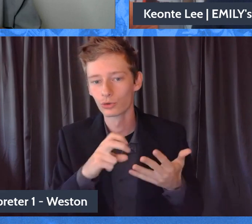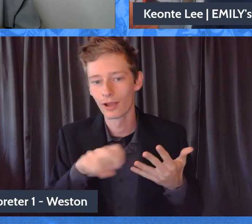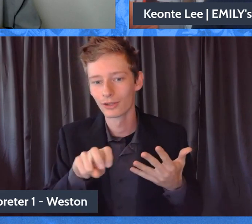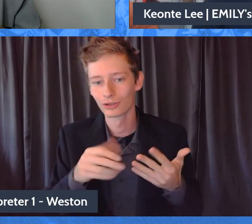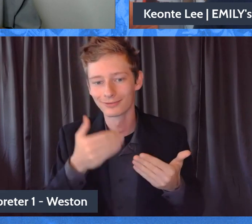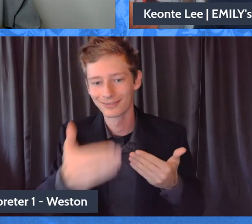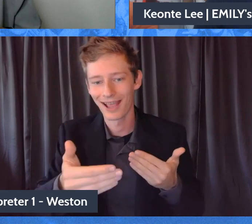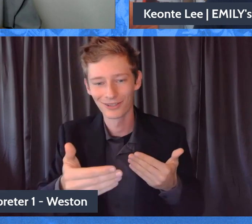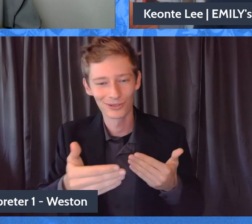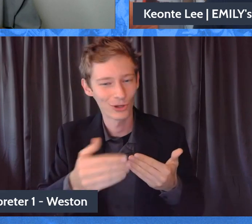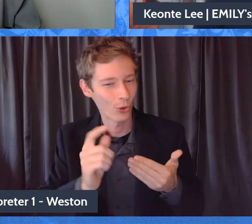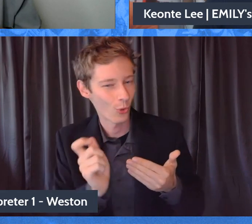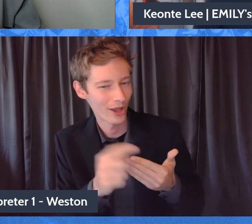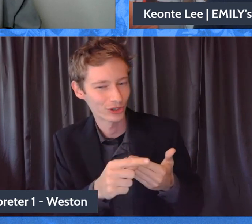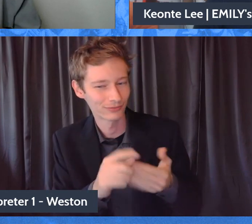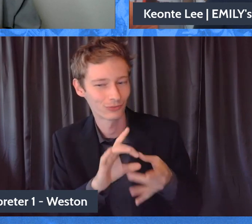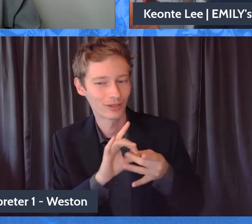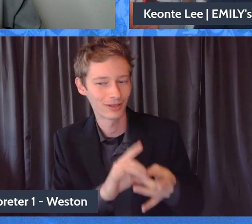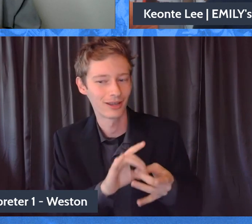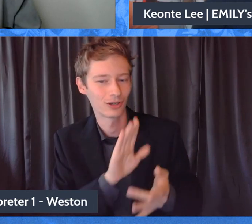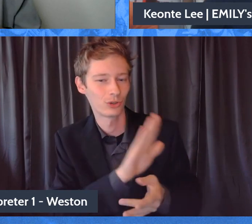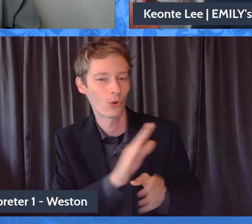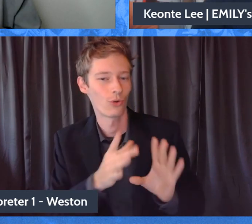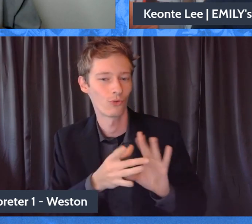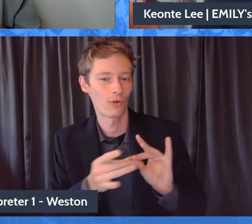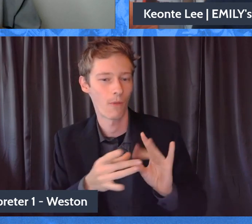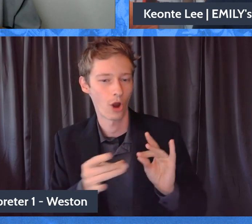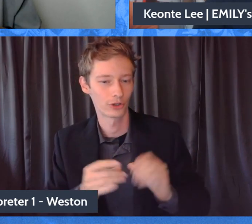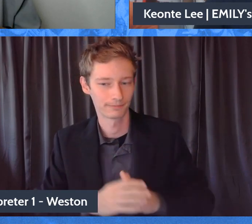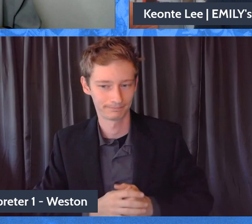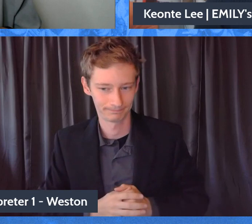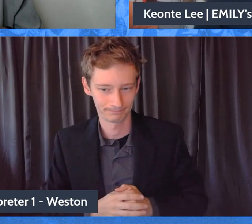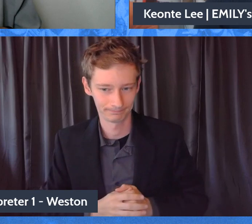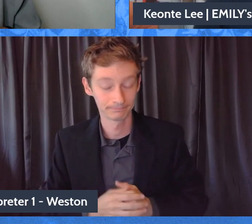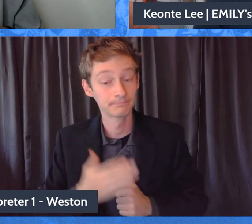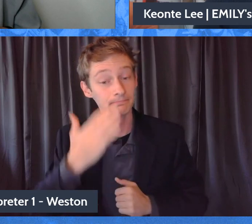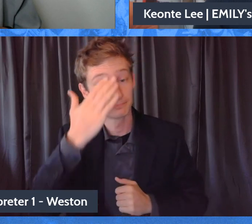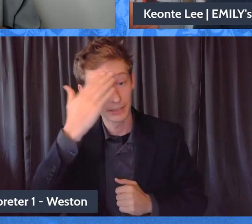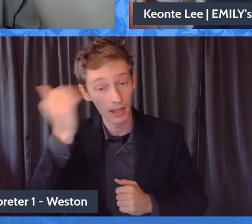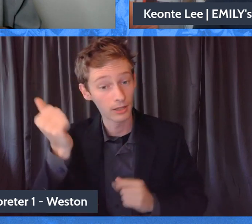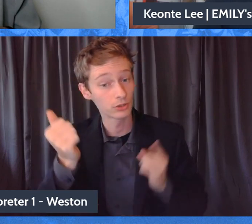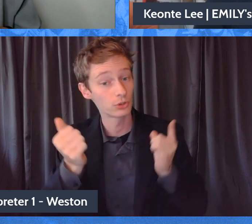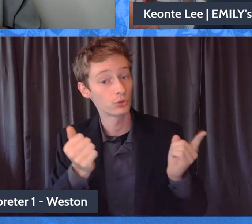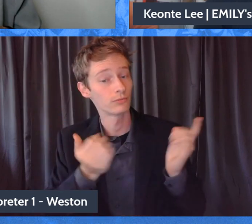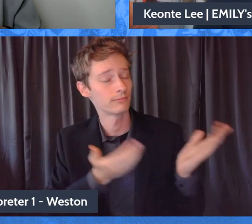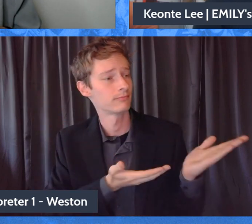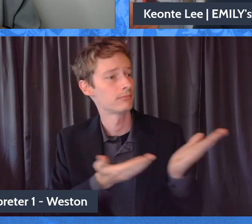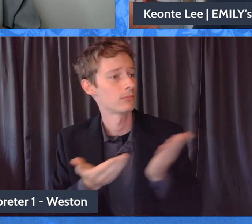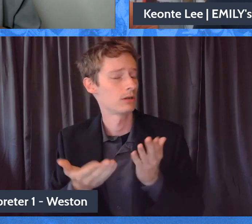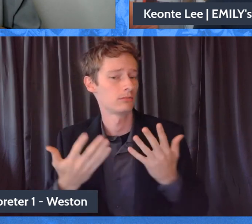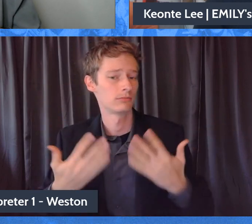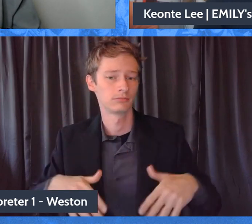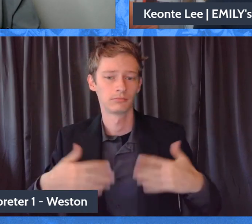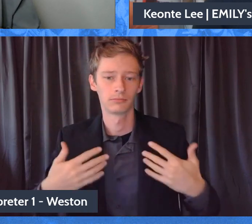that is related to some of the remarks that you just said. Because you bring the vast experience as an organizer to EMILY's List,